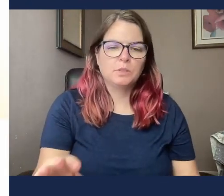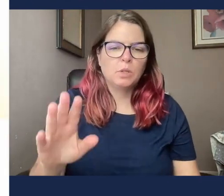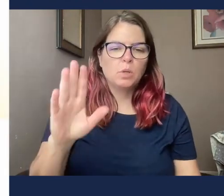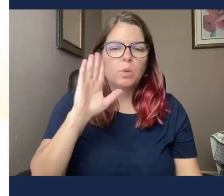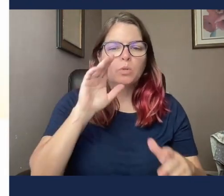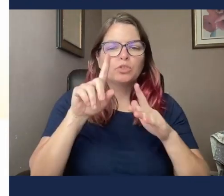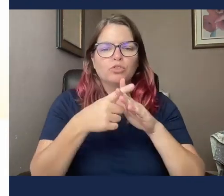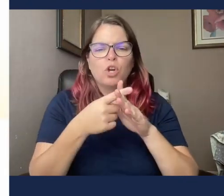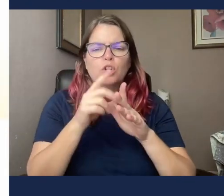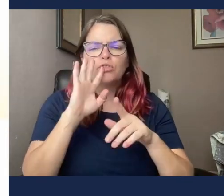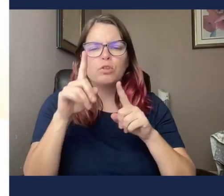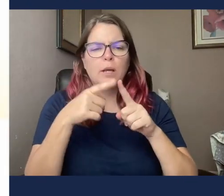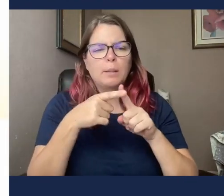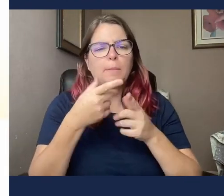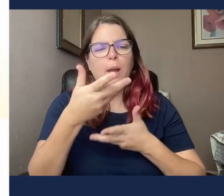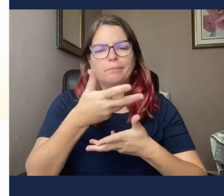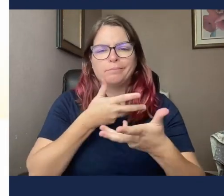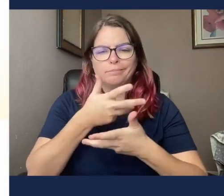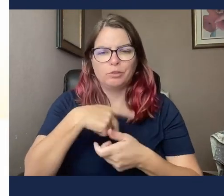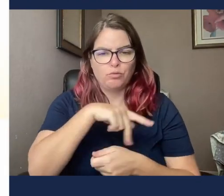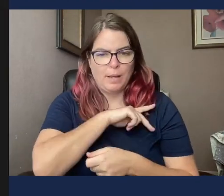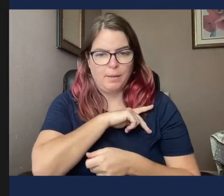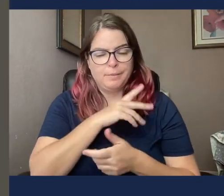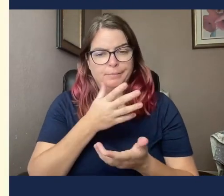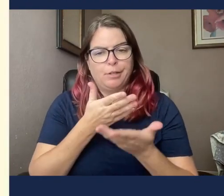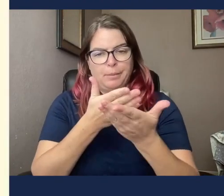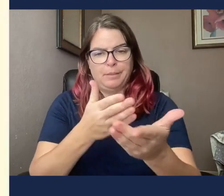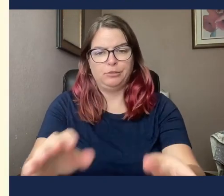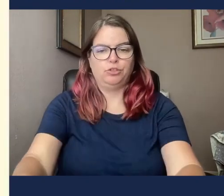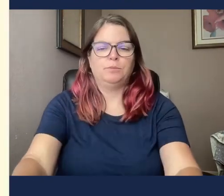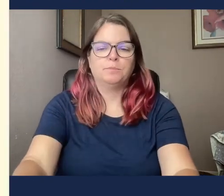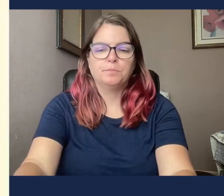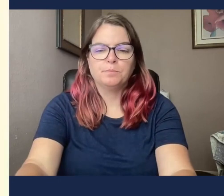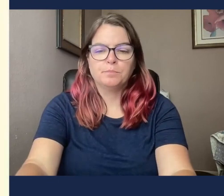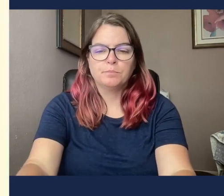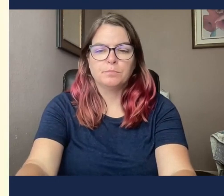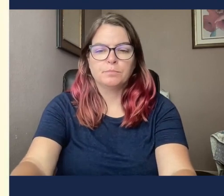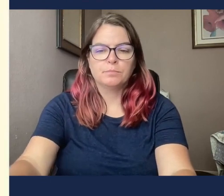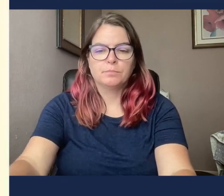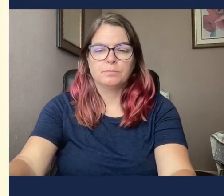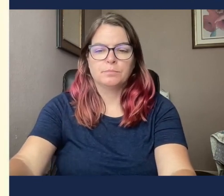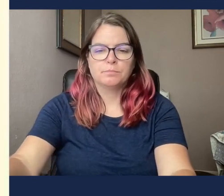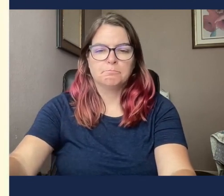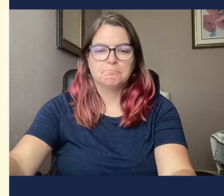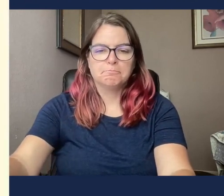Espoused by a number of groups in this country in their extreme anti-immigrant sentiments. And